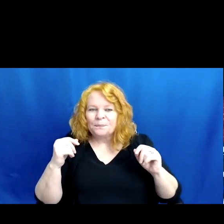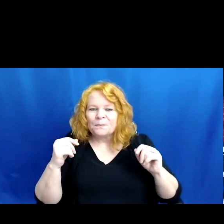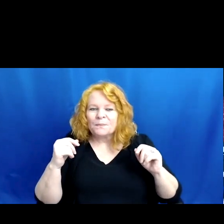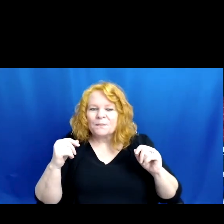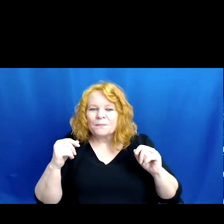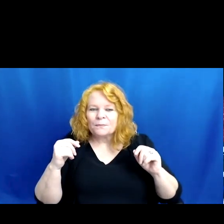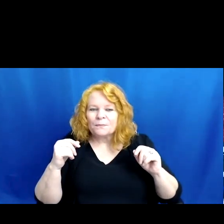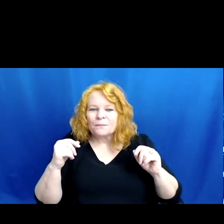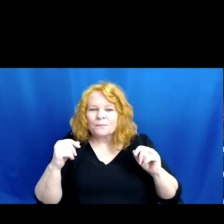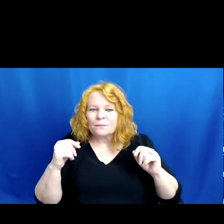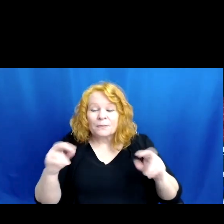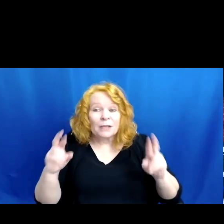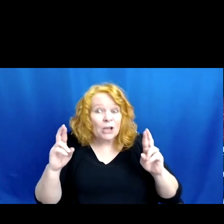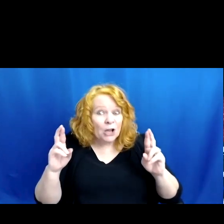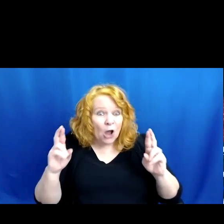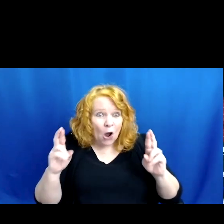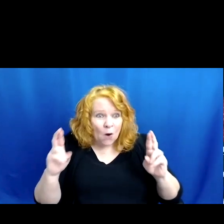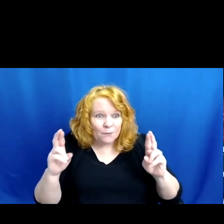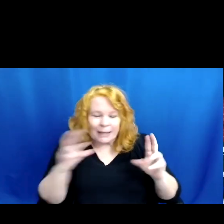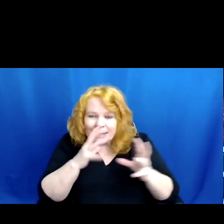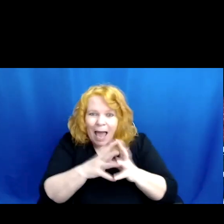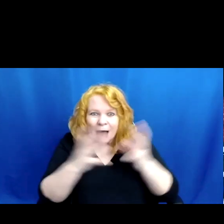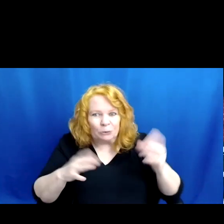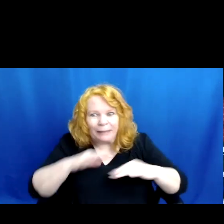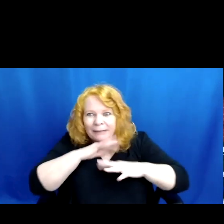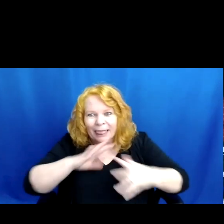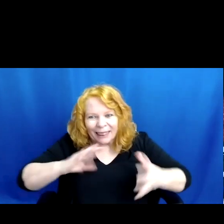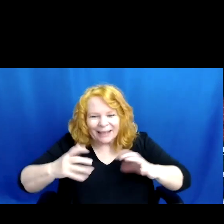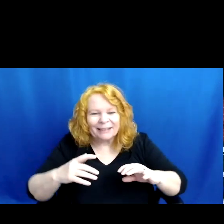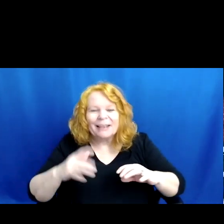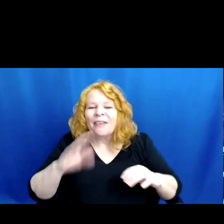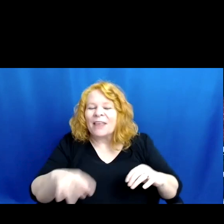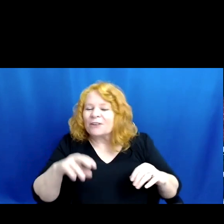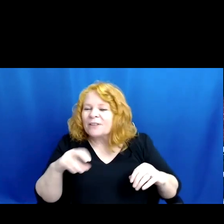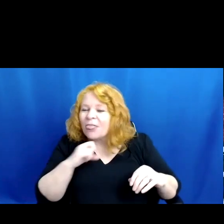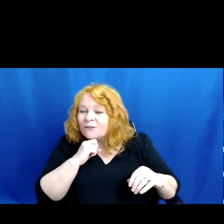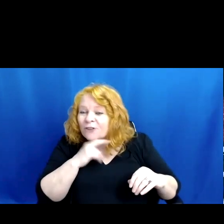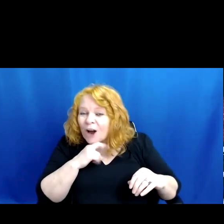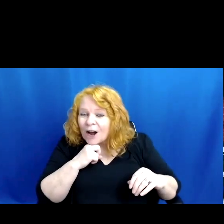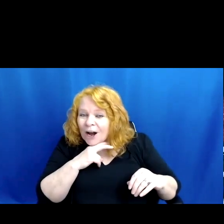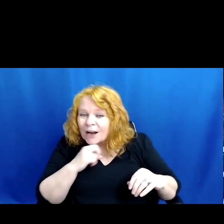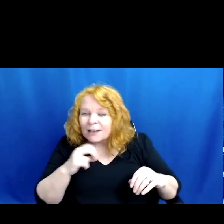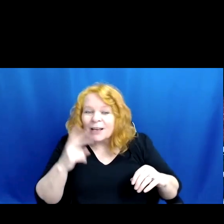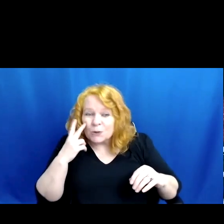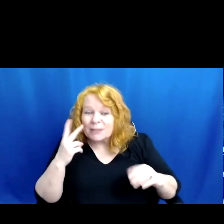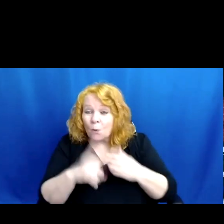see and there’s not too much clutter on my desk. That is the frog again just so you can see the whole thing.